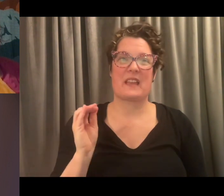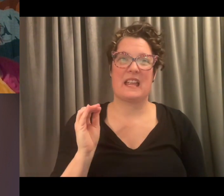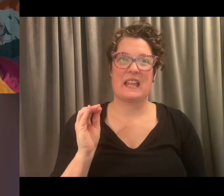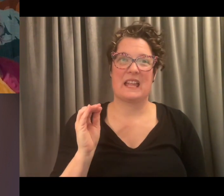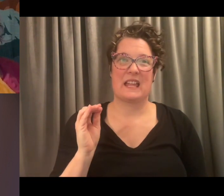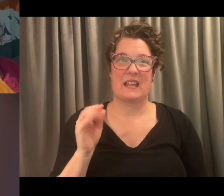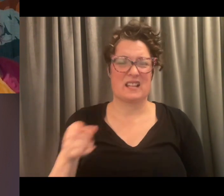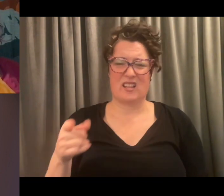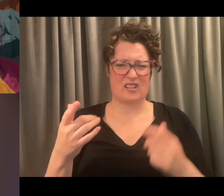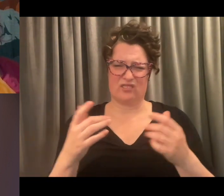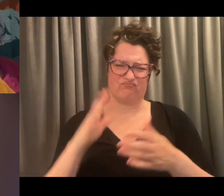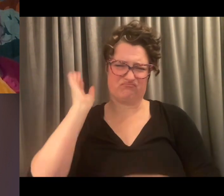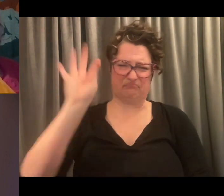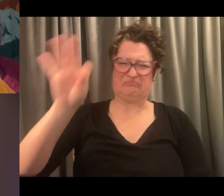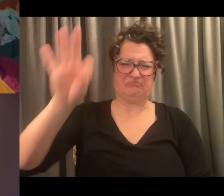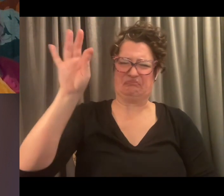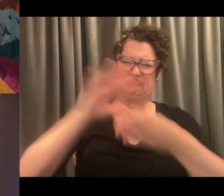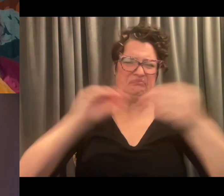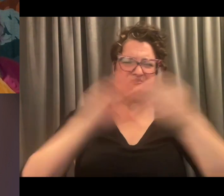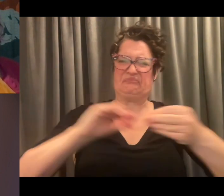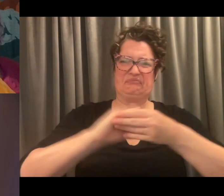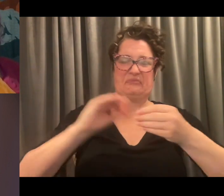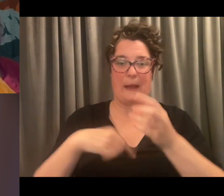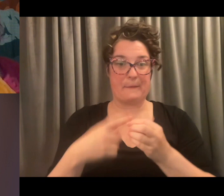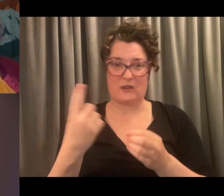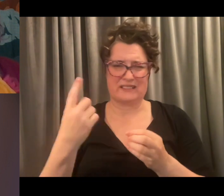about something completely unrelated, and then all of a sudden drops in